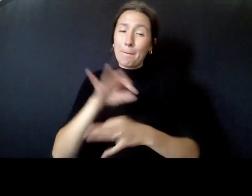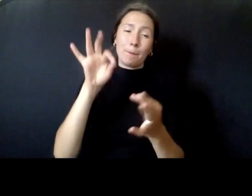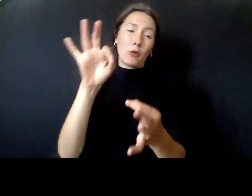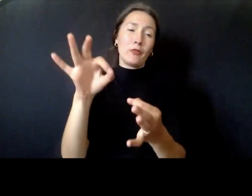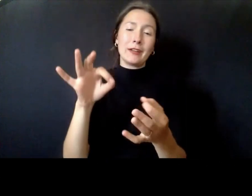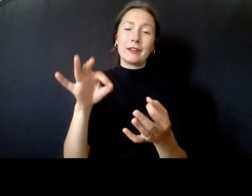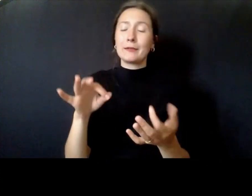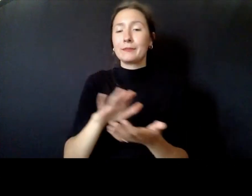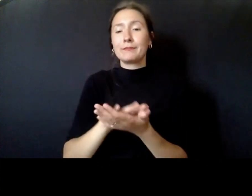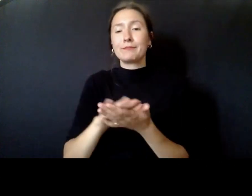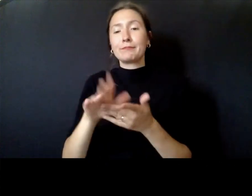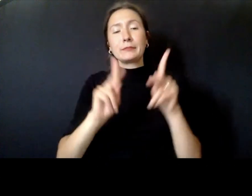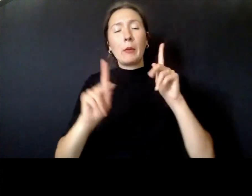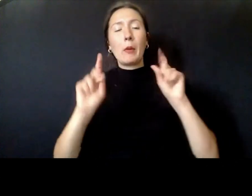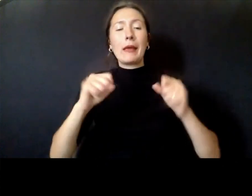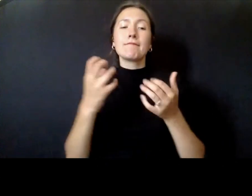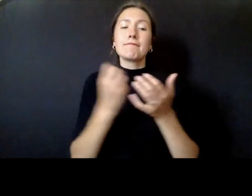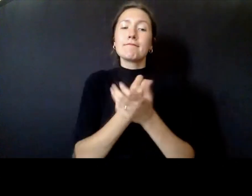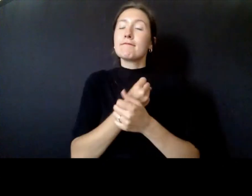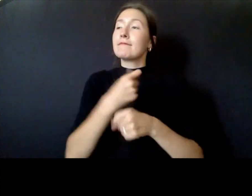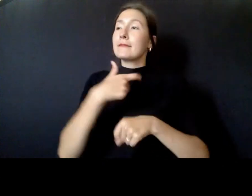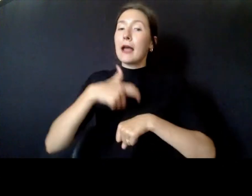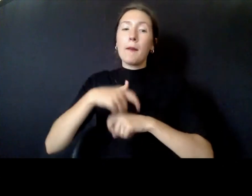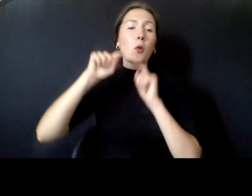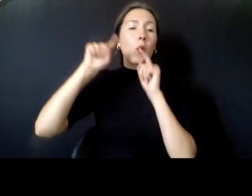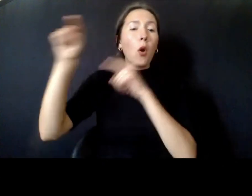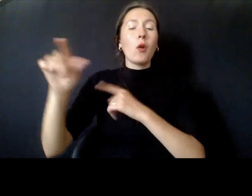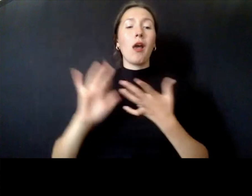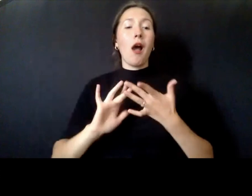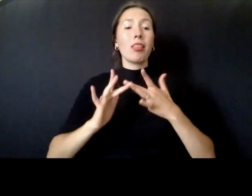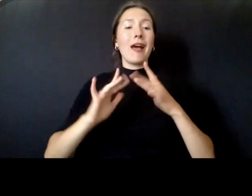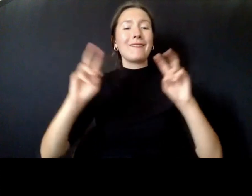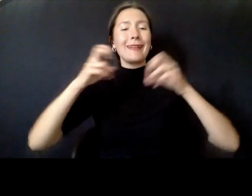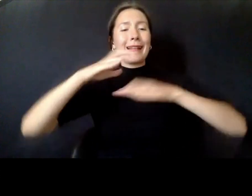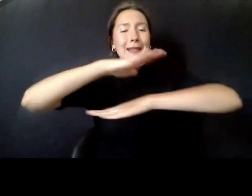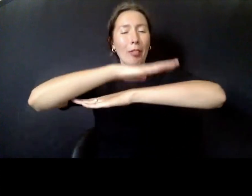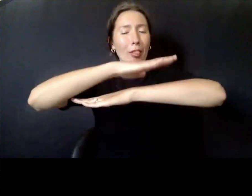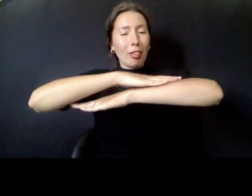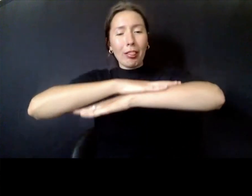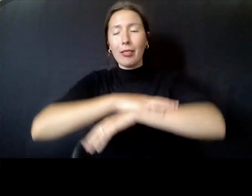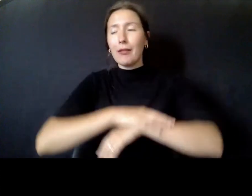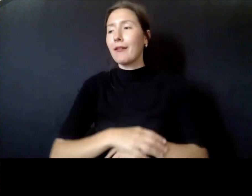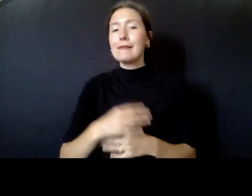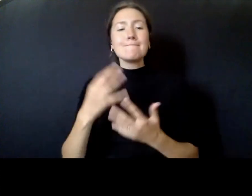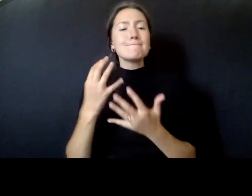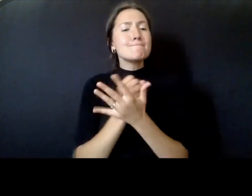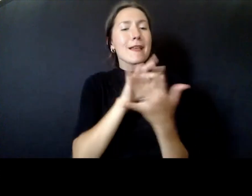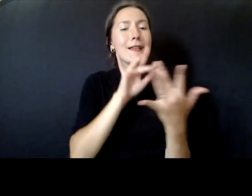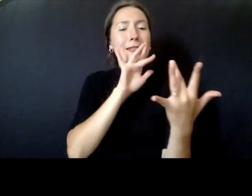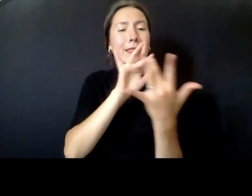do some of the speed networking that's available in this platform so um so i i appreciate you